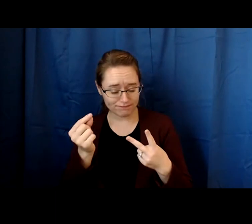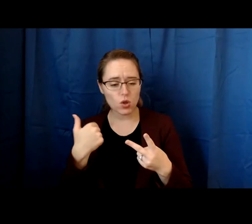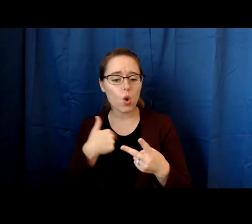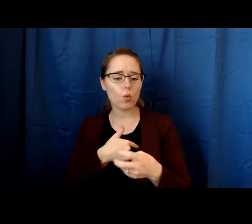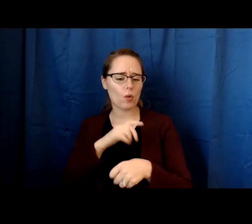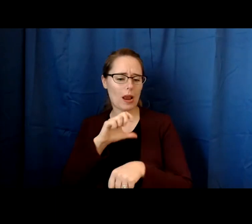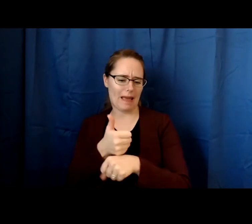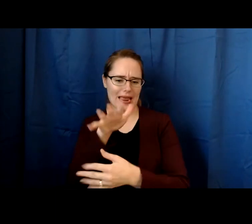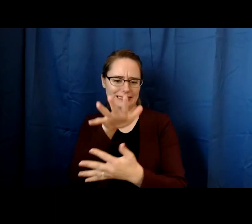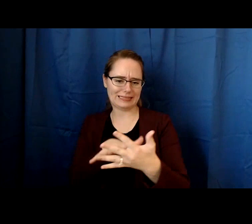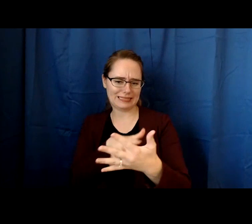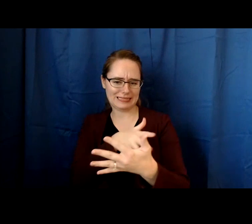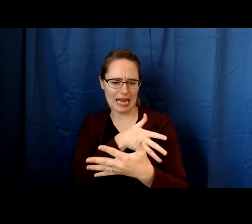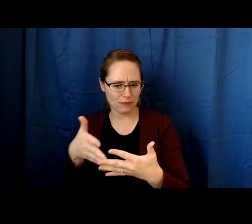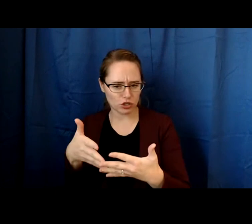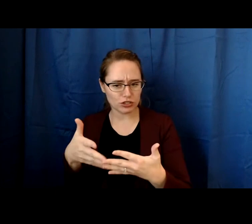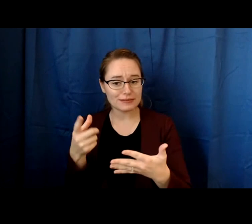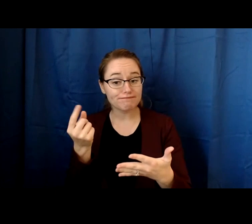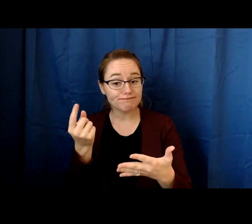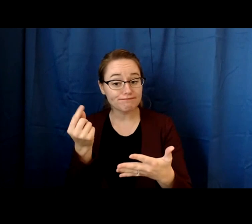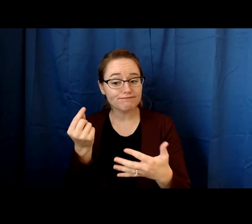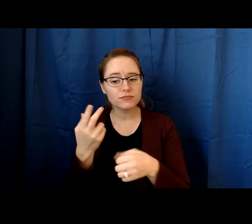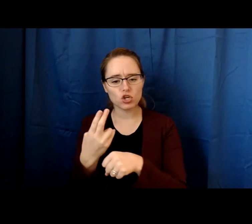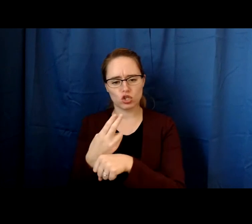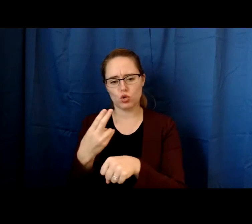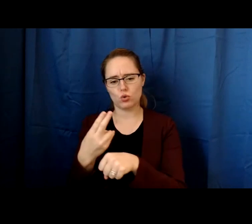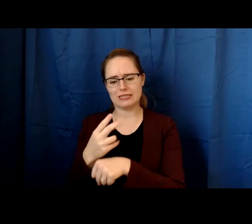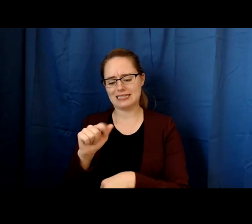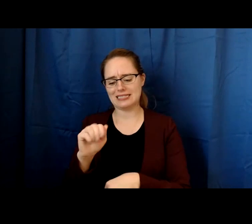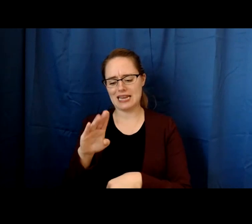So what they would do is using the Tableau JavaScript API,